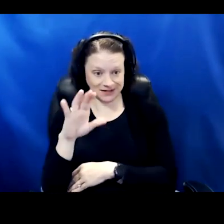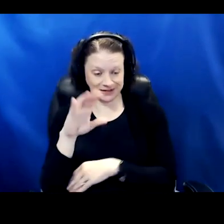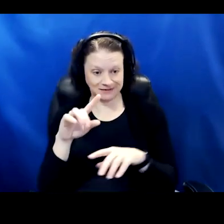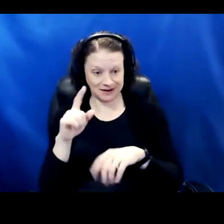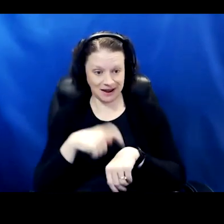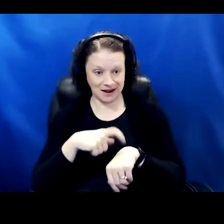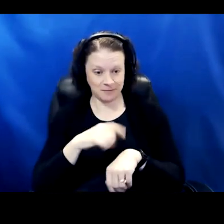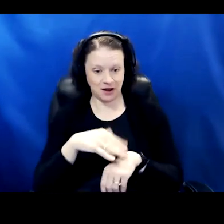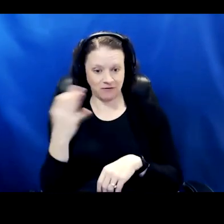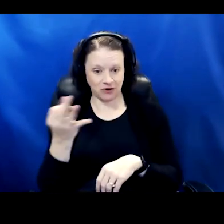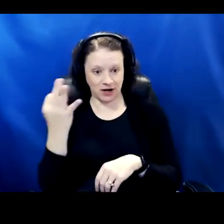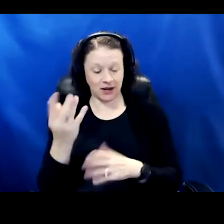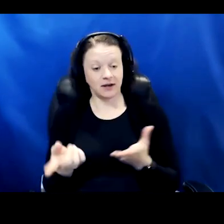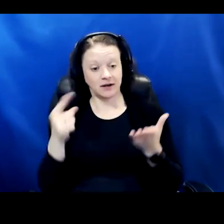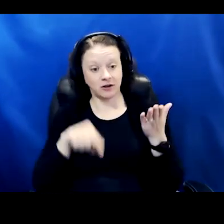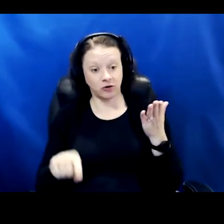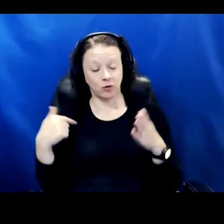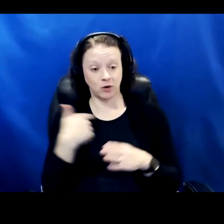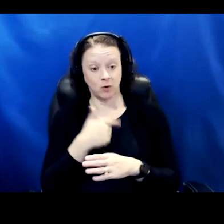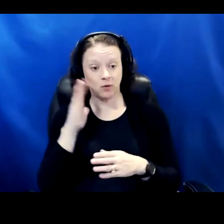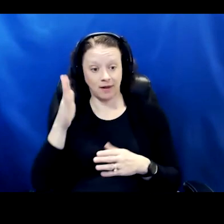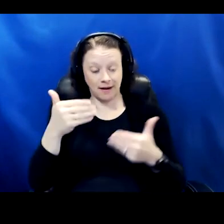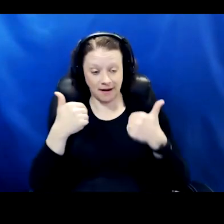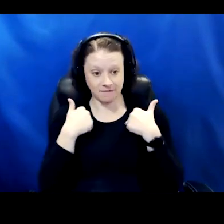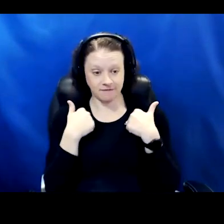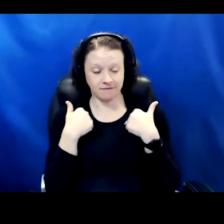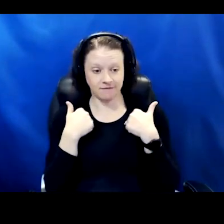Next week, we'll be having, we know two of the speakers.